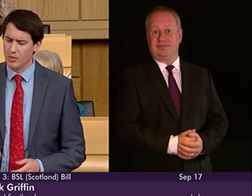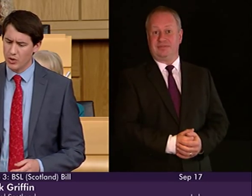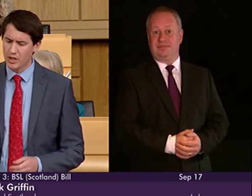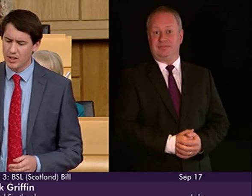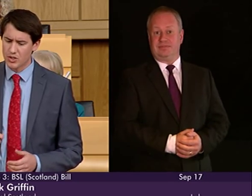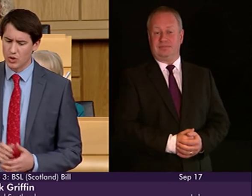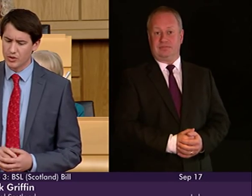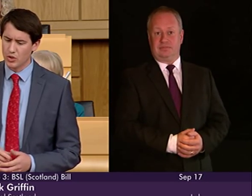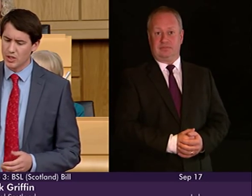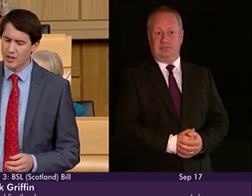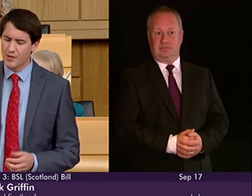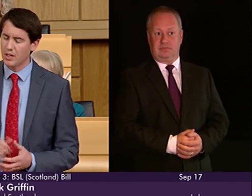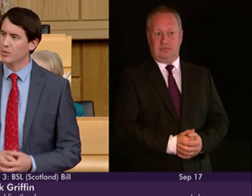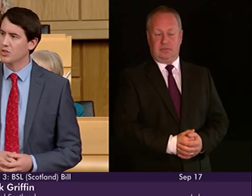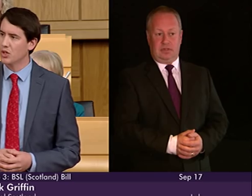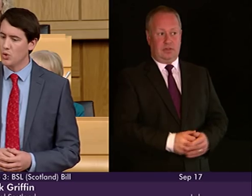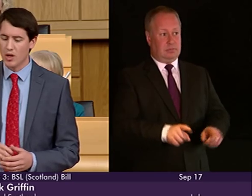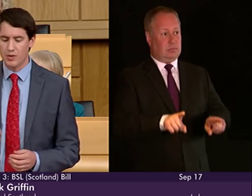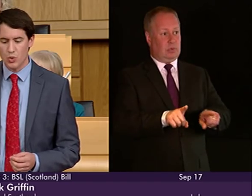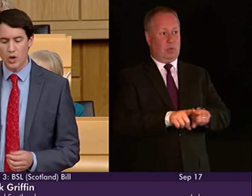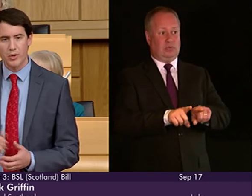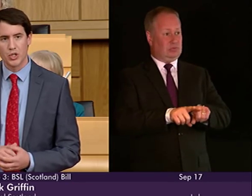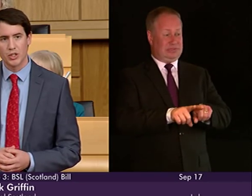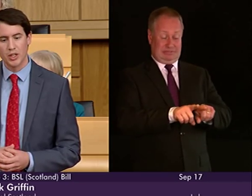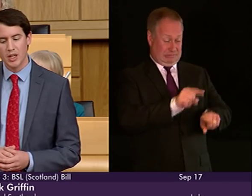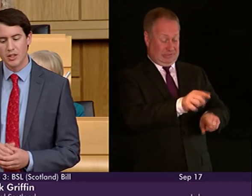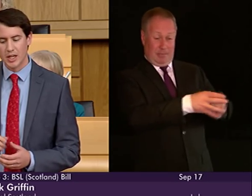there is a minority in Scotland who use a different language and who have no opportunity